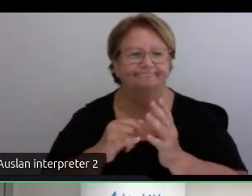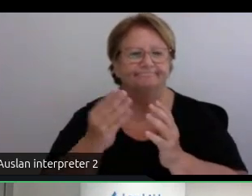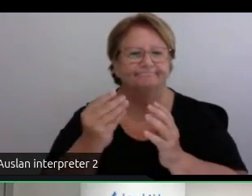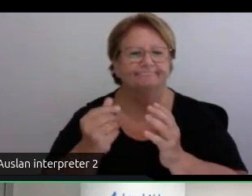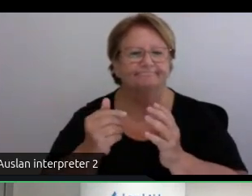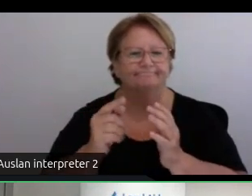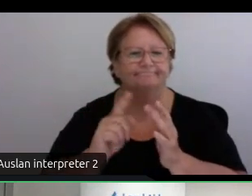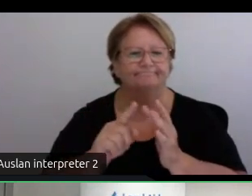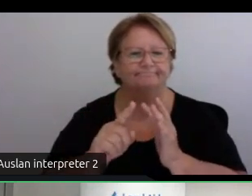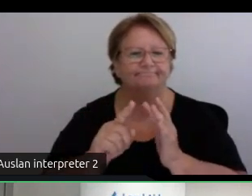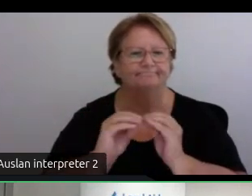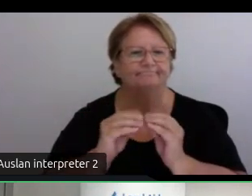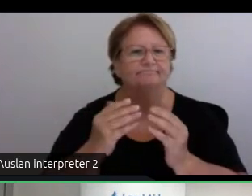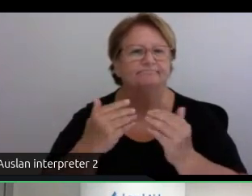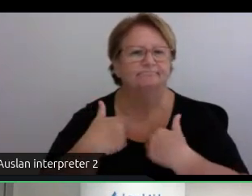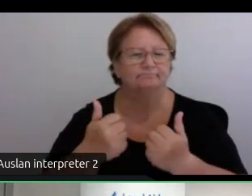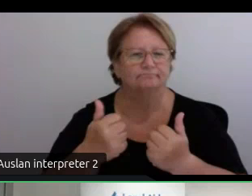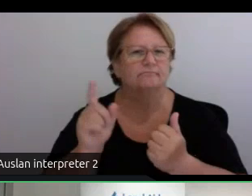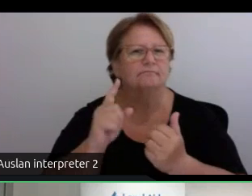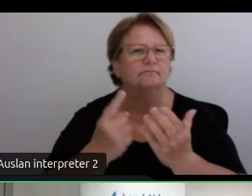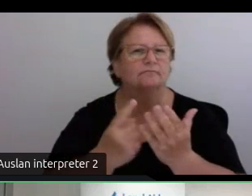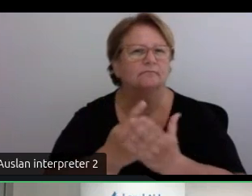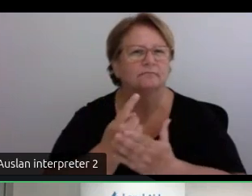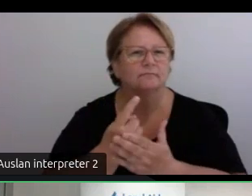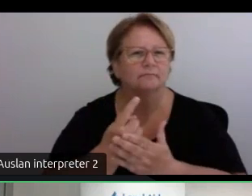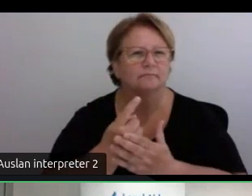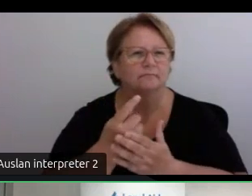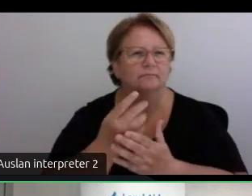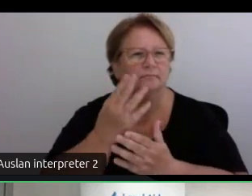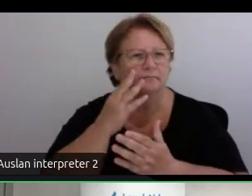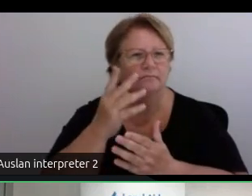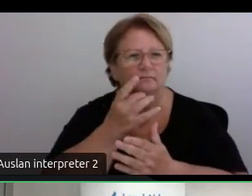is one that some insurers are dealing well with is what happens when your 12 months temporary